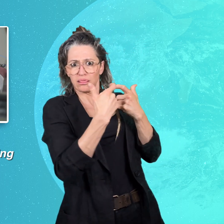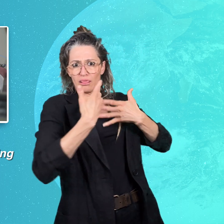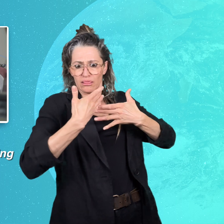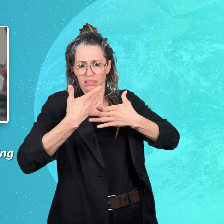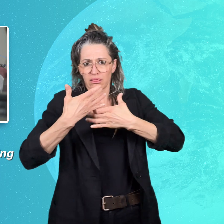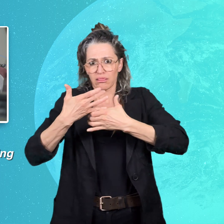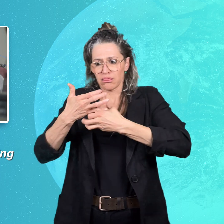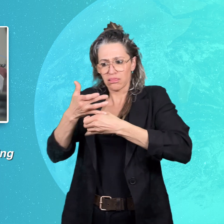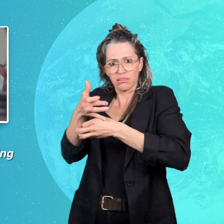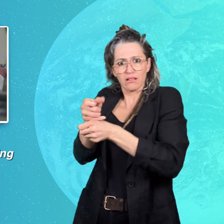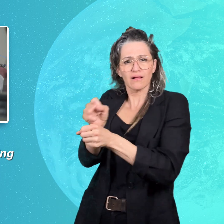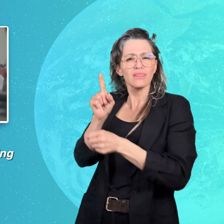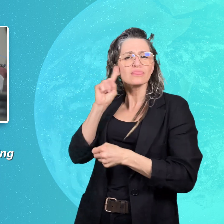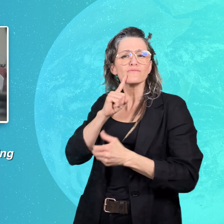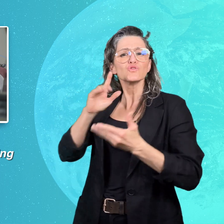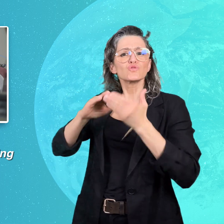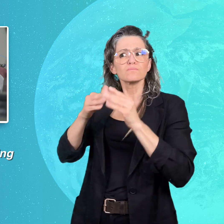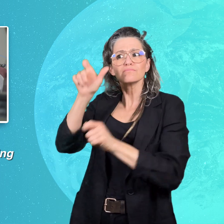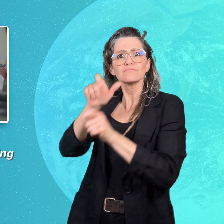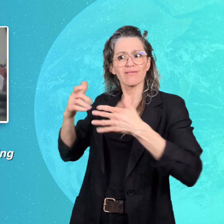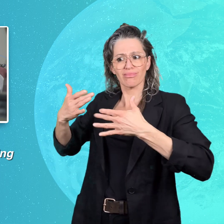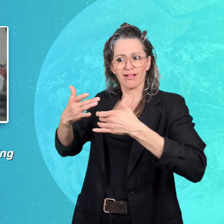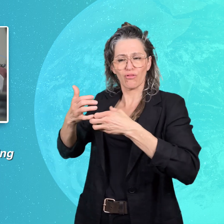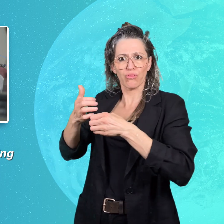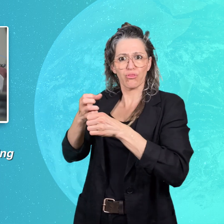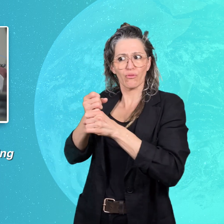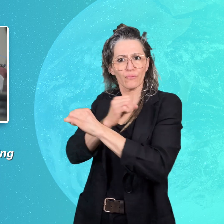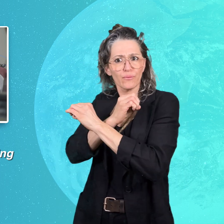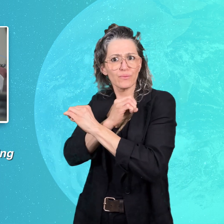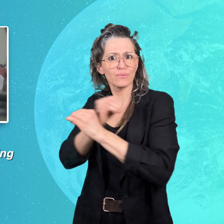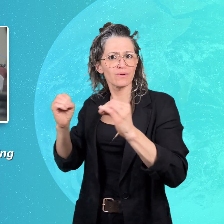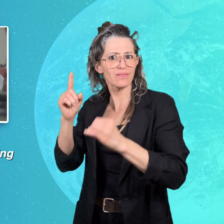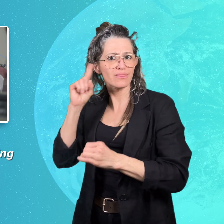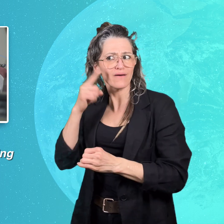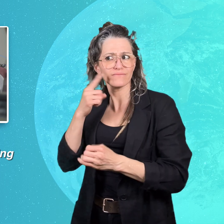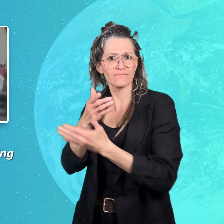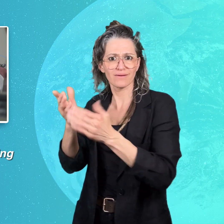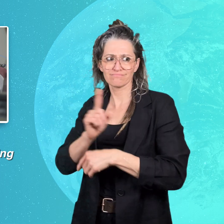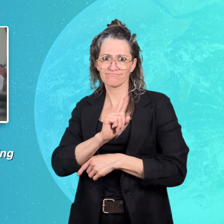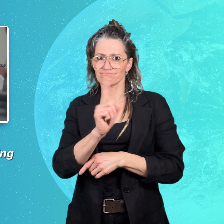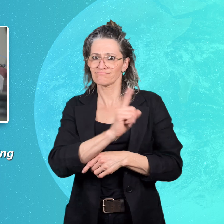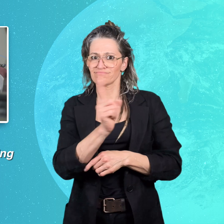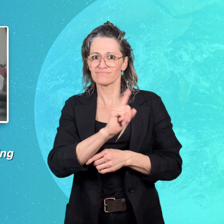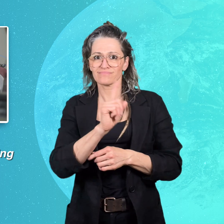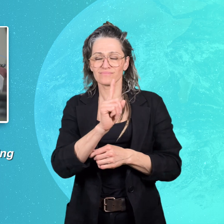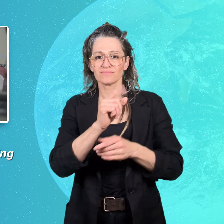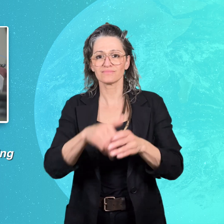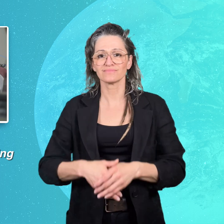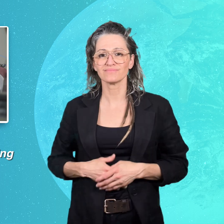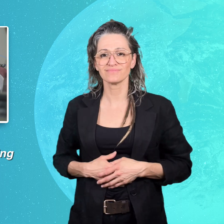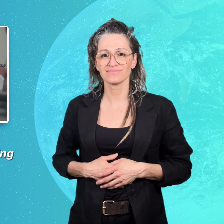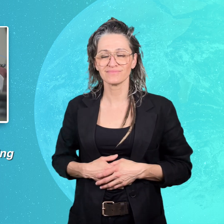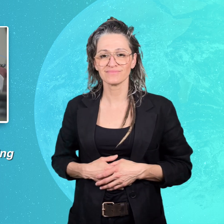threat to the Deaf community dying out.